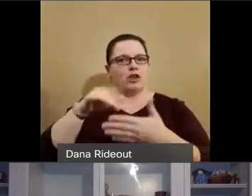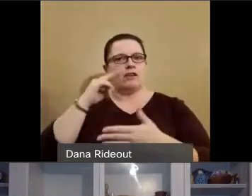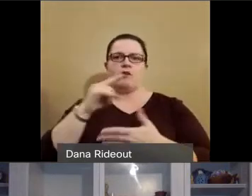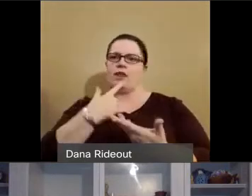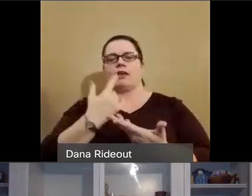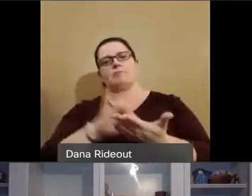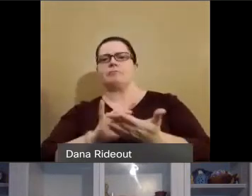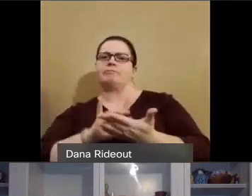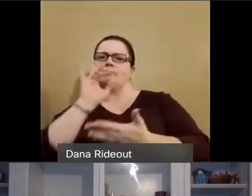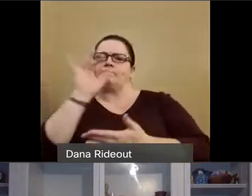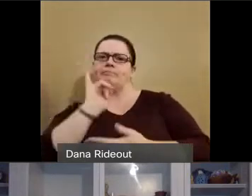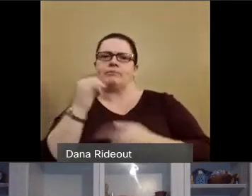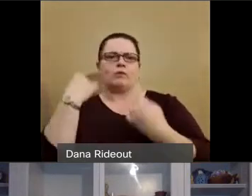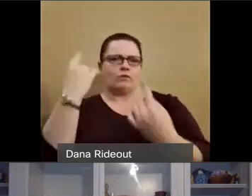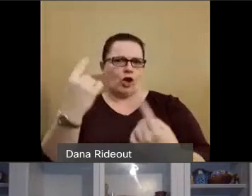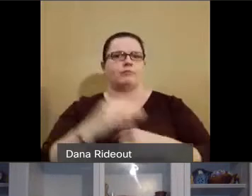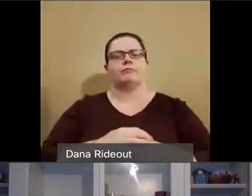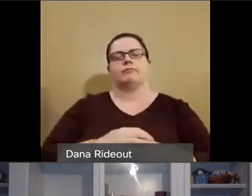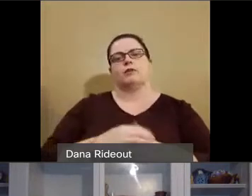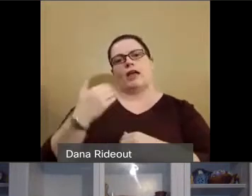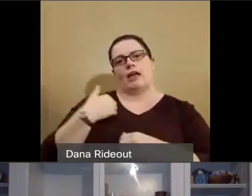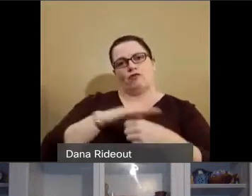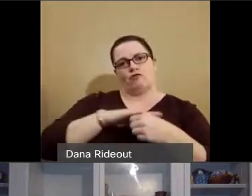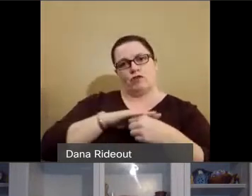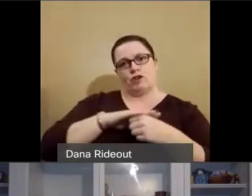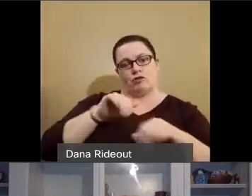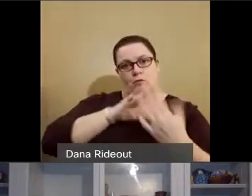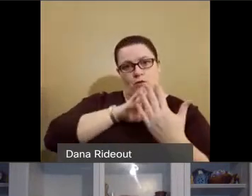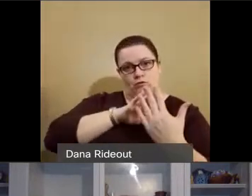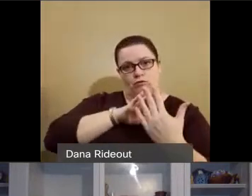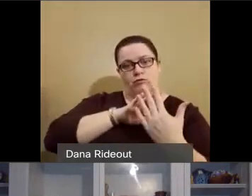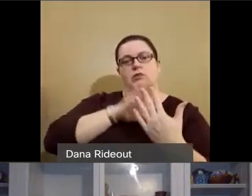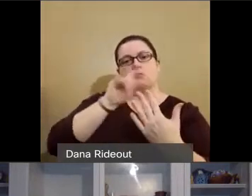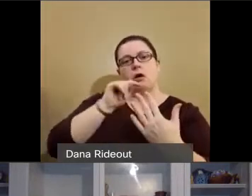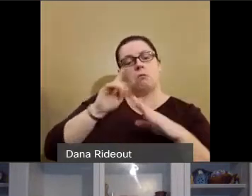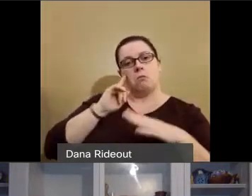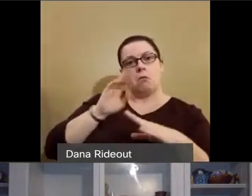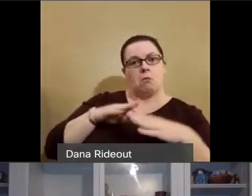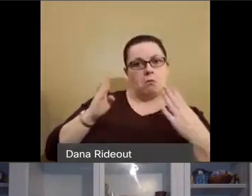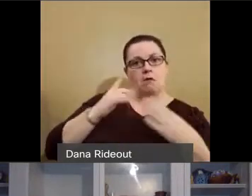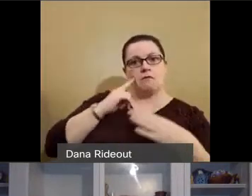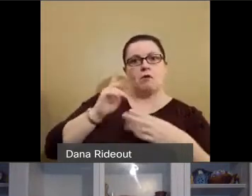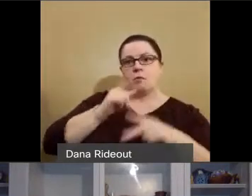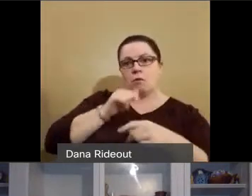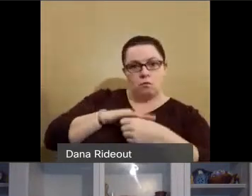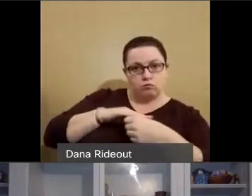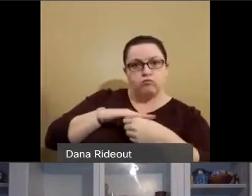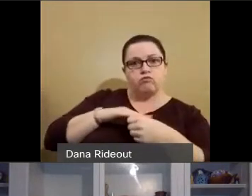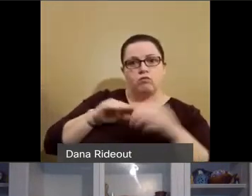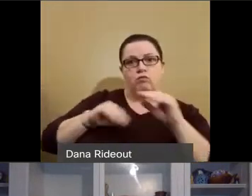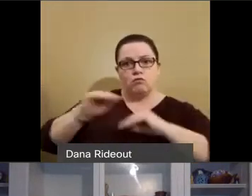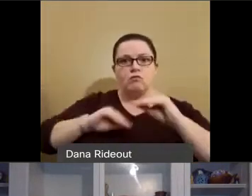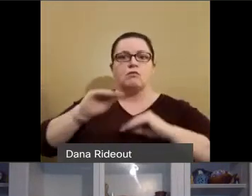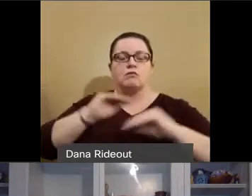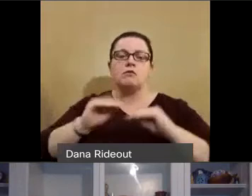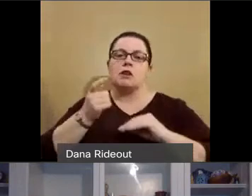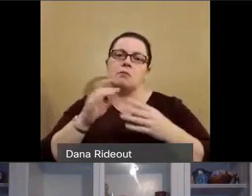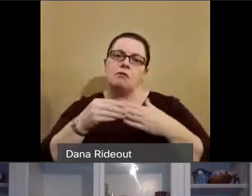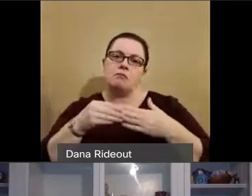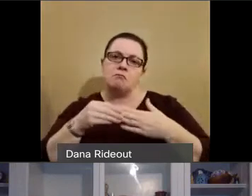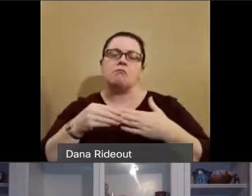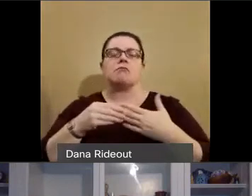So you had kind of a regional approach to this, but it was open to people that was more localized, still freemium movement in that. But some production on the other side.